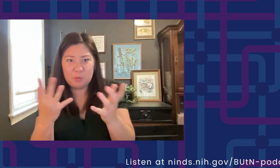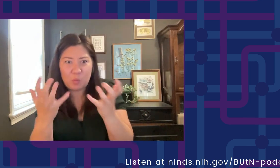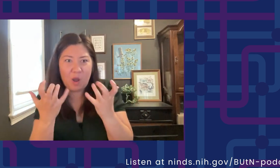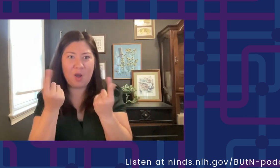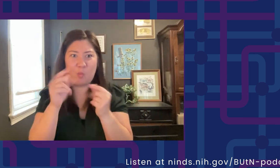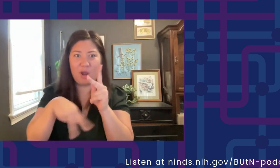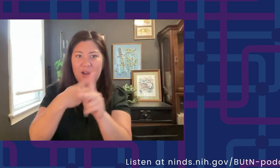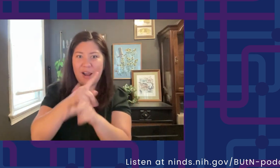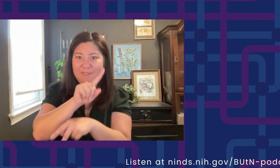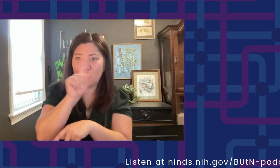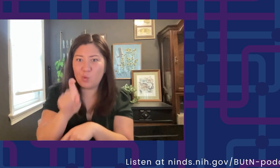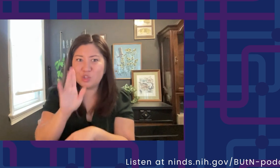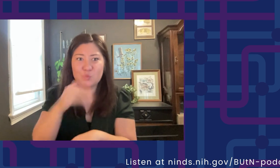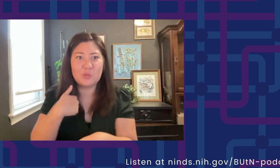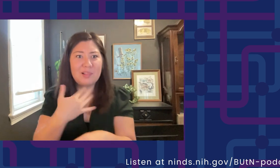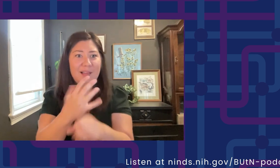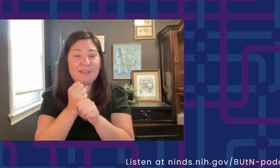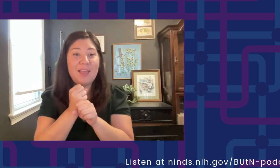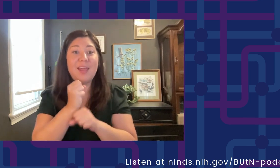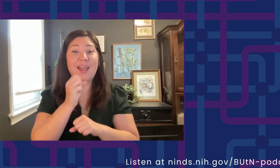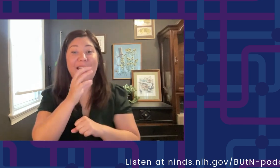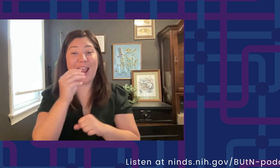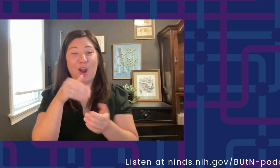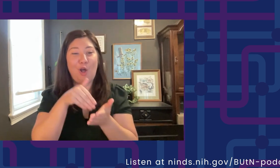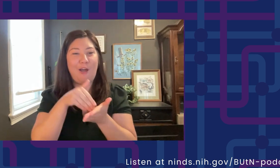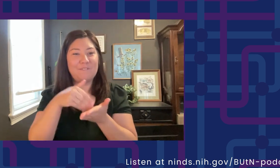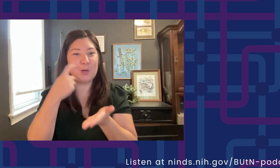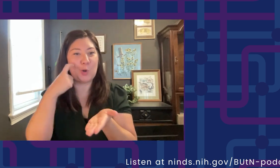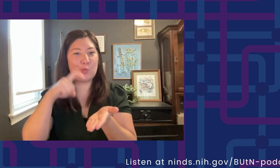I doubted about what people wanted to know.